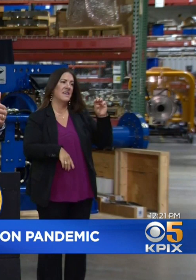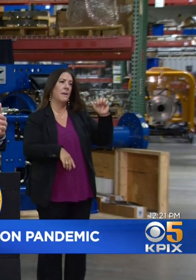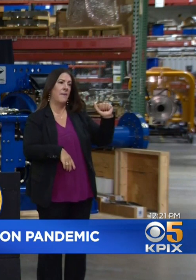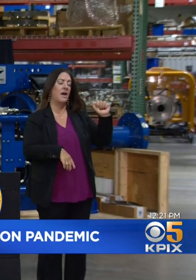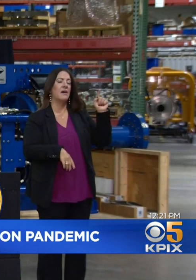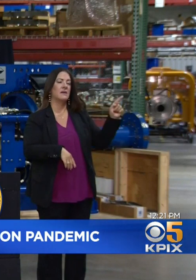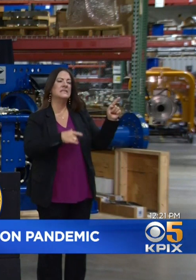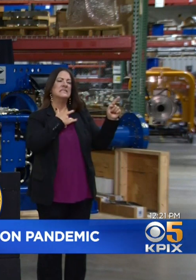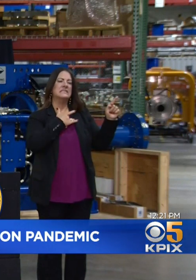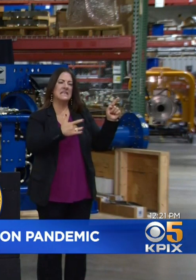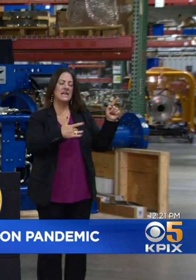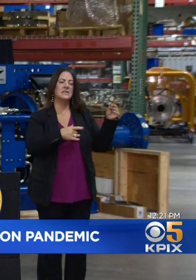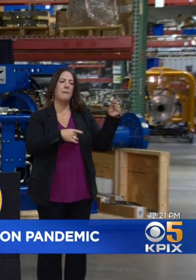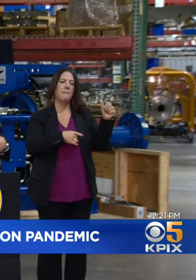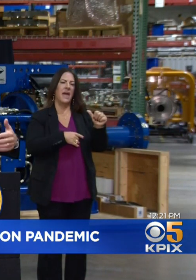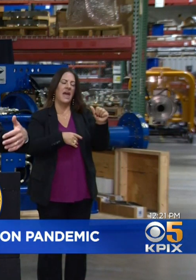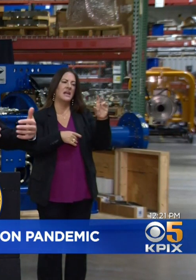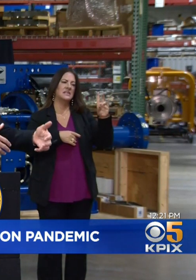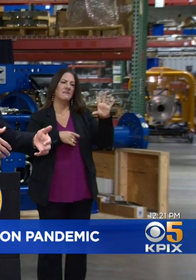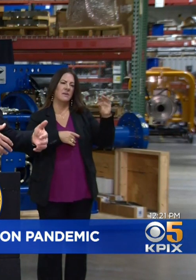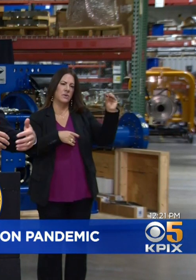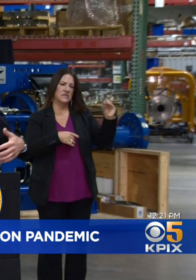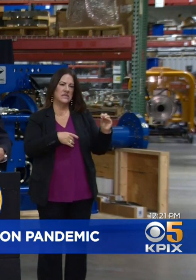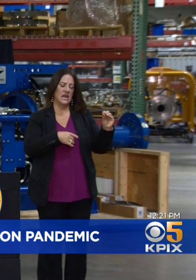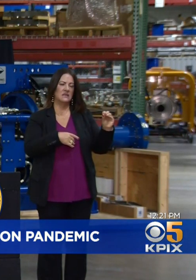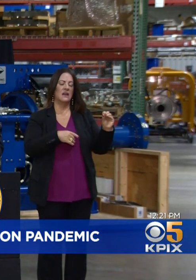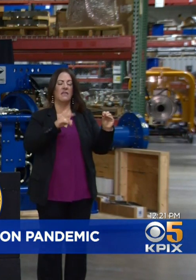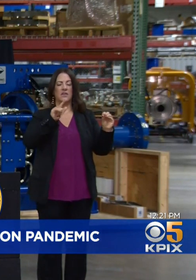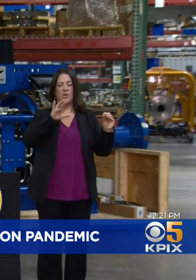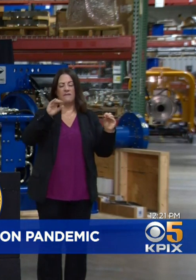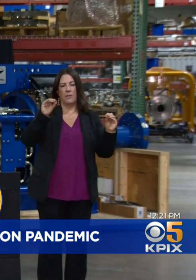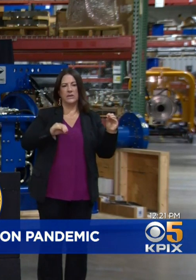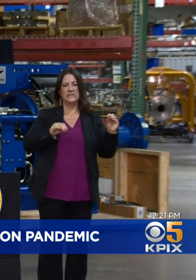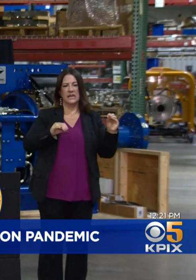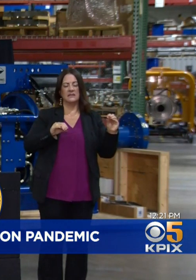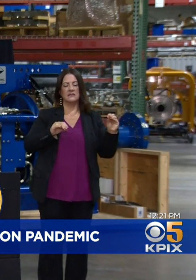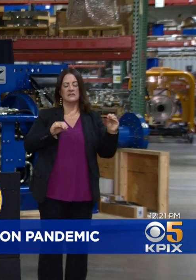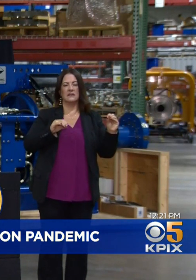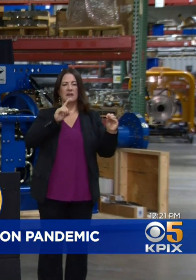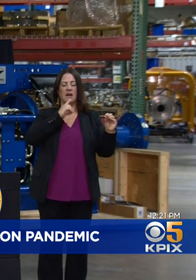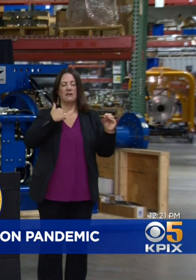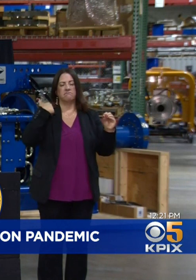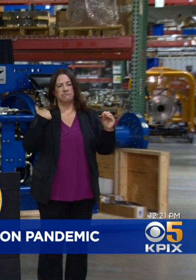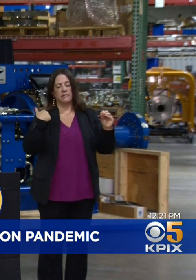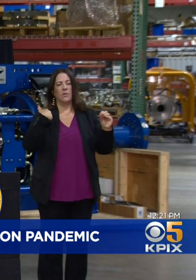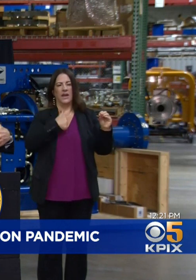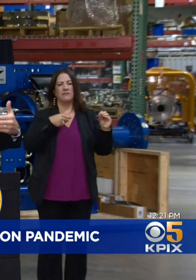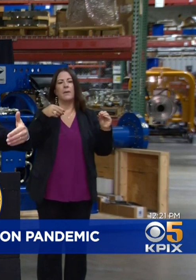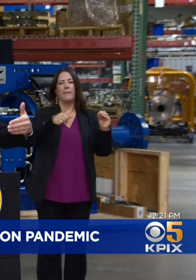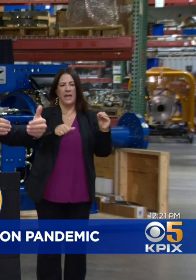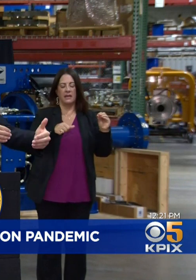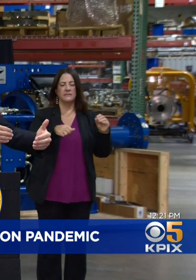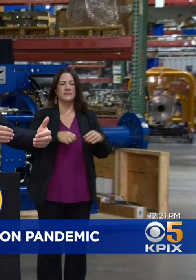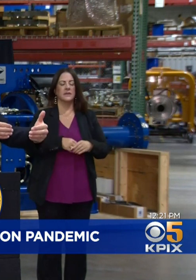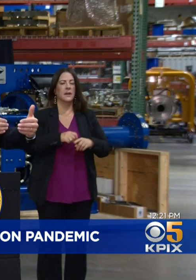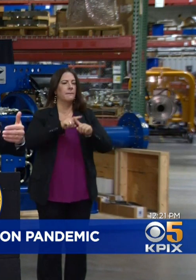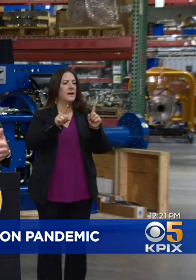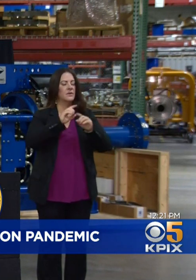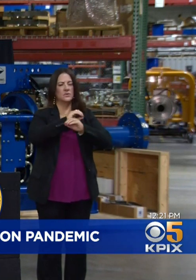COUNTY IF THE STATE WHERE WE'RE PROVIDING 100% OF THE COSTS RELATED TO THE EMERGENCY RESPONSE. IT'S IN THIS COUNTY WHERE